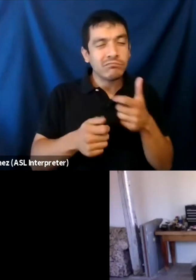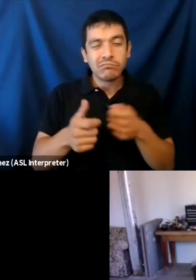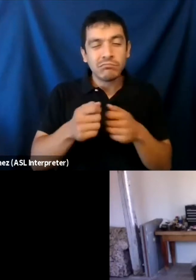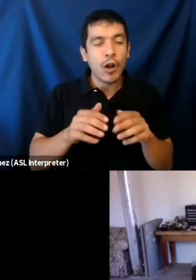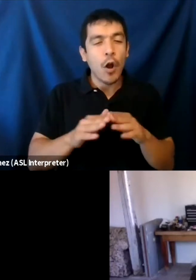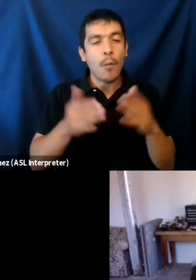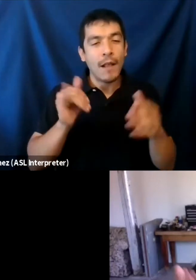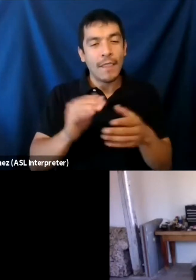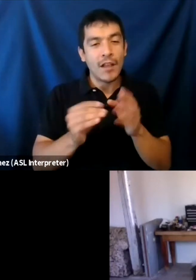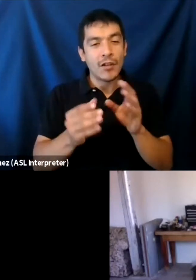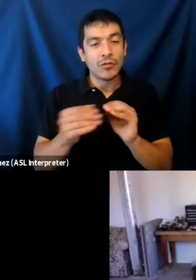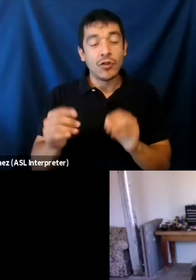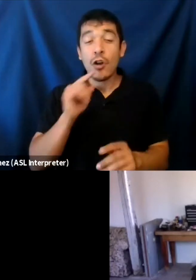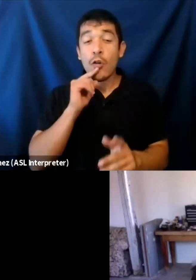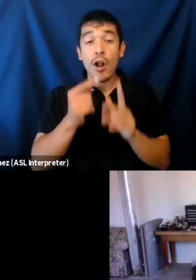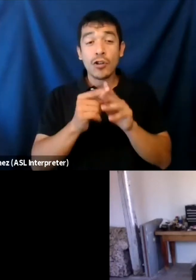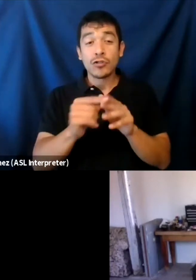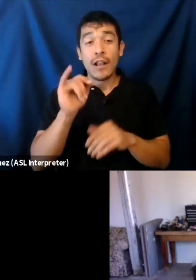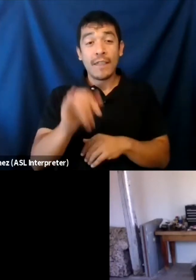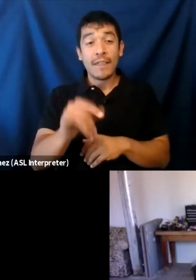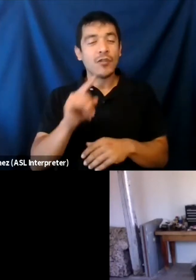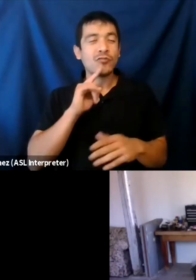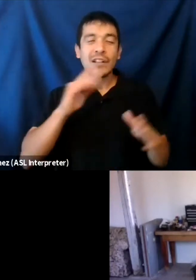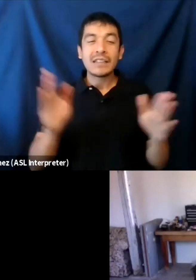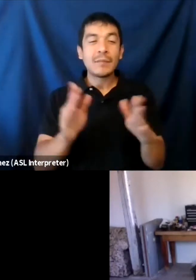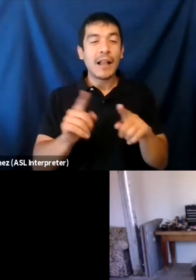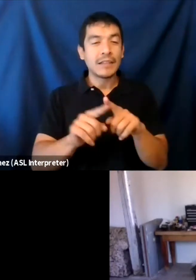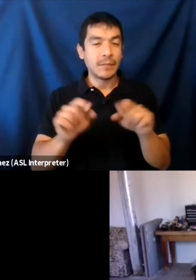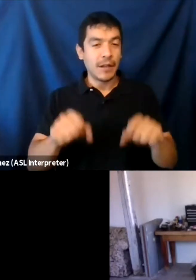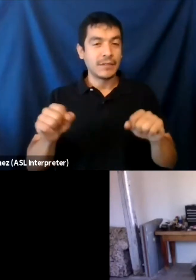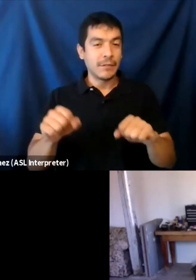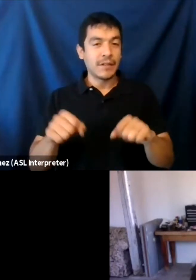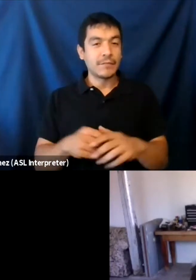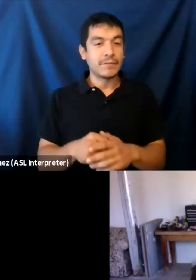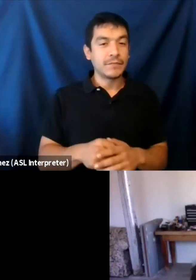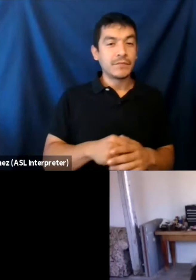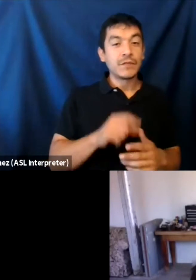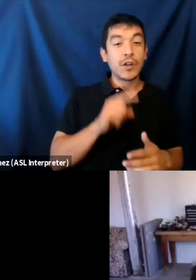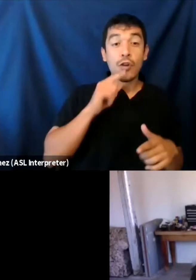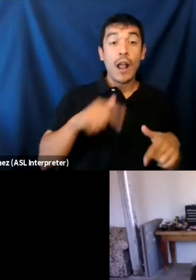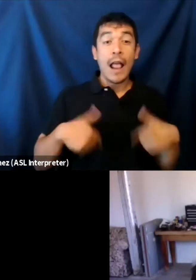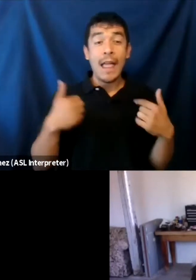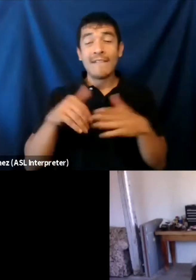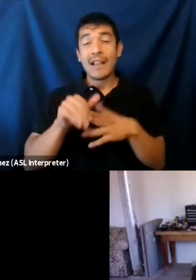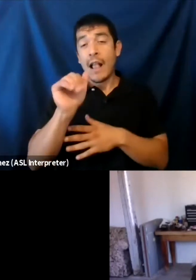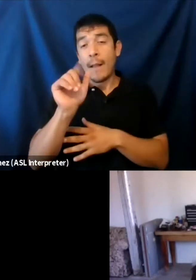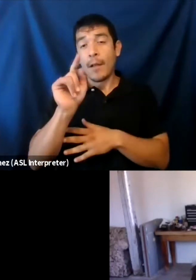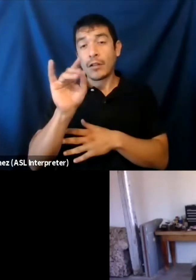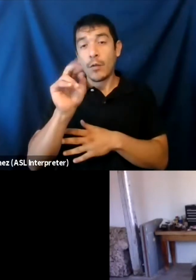for as little as possible was just living in Baltimore, after, during the uprising,